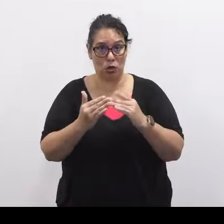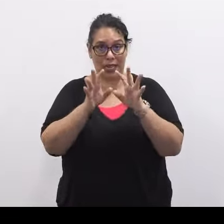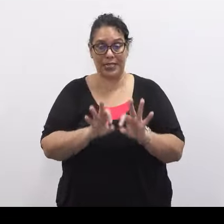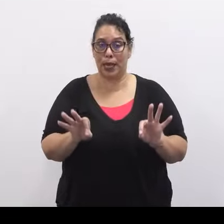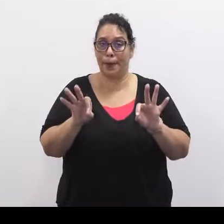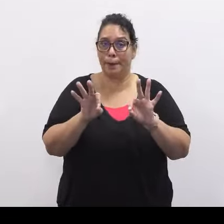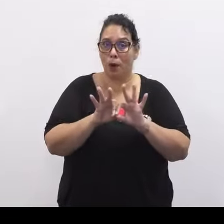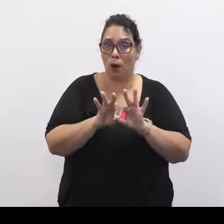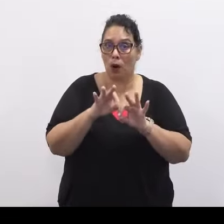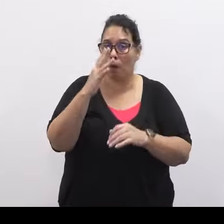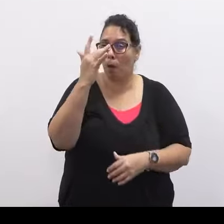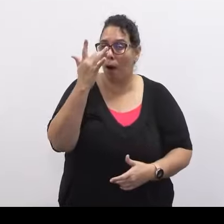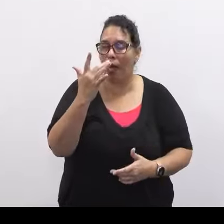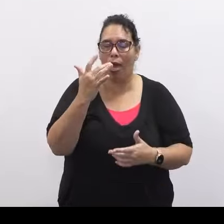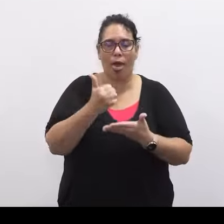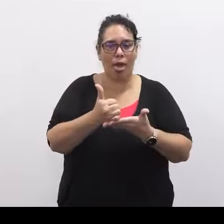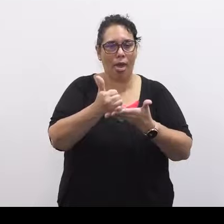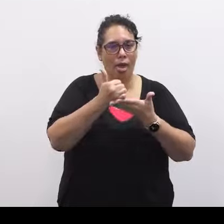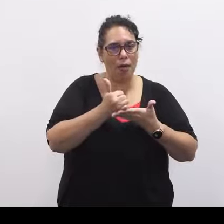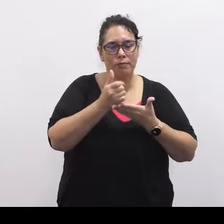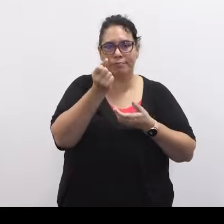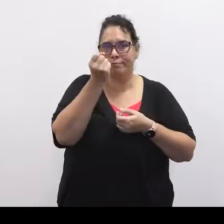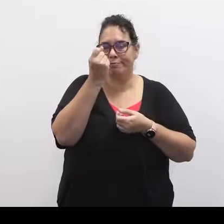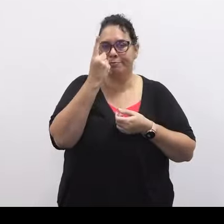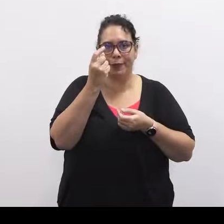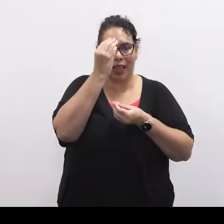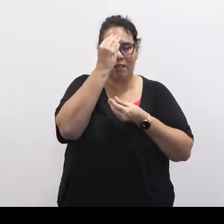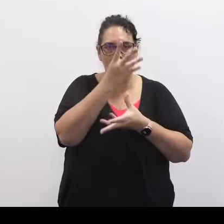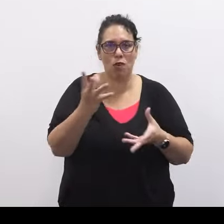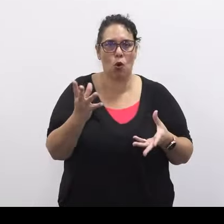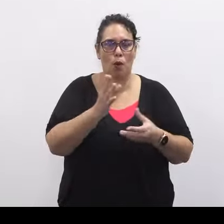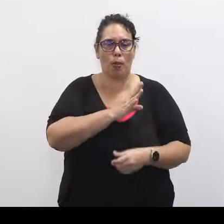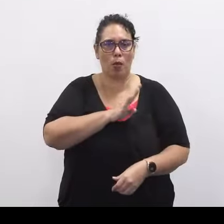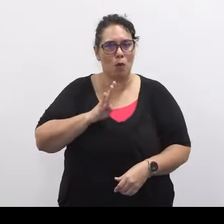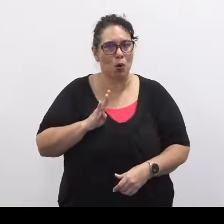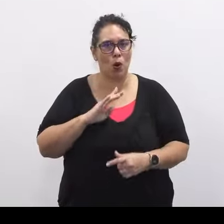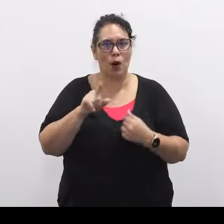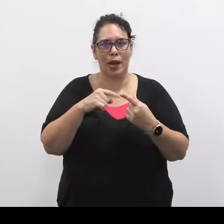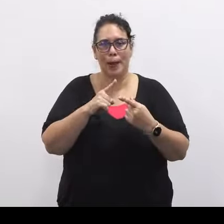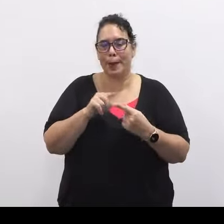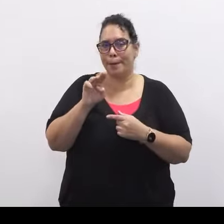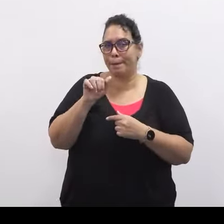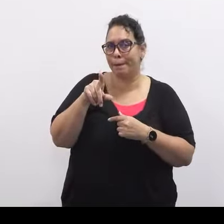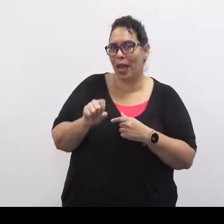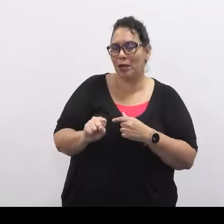because it helps inform the board of education about the map scenarios to give insights from neighborhoods